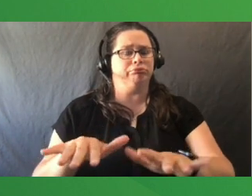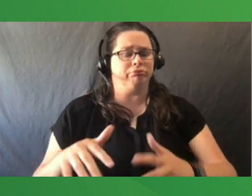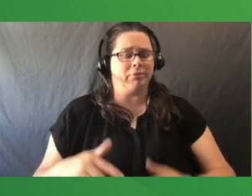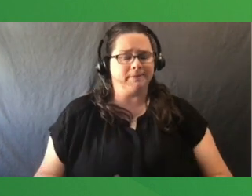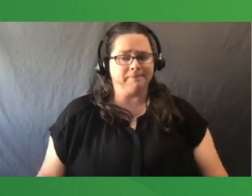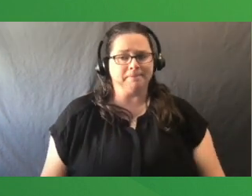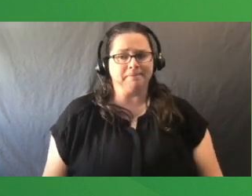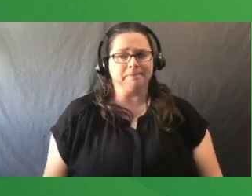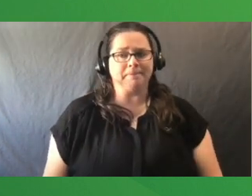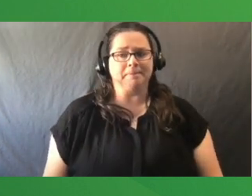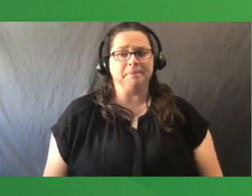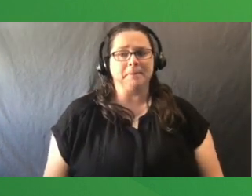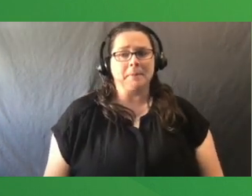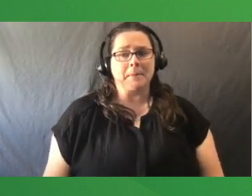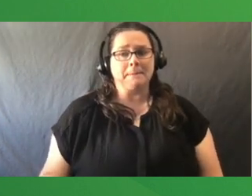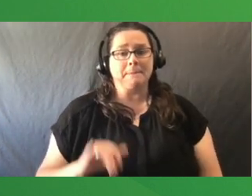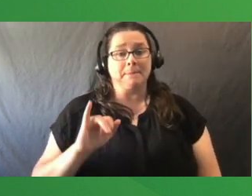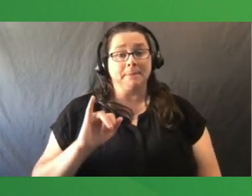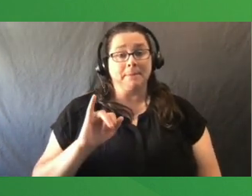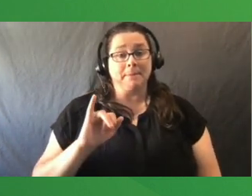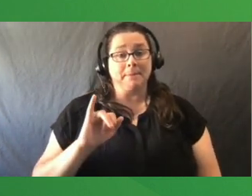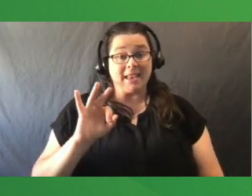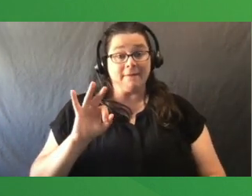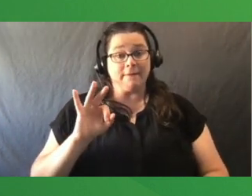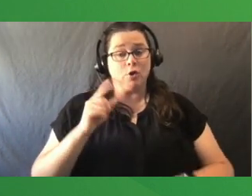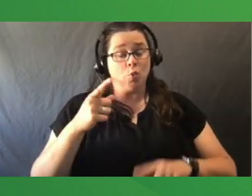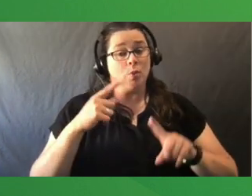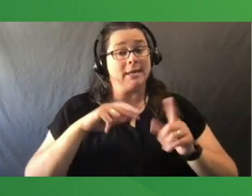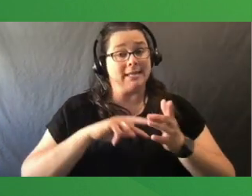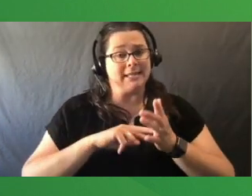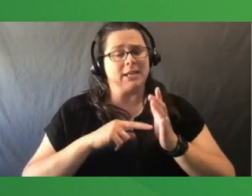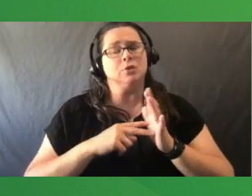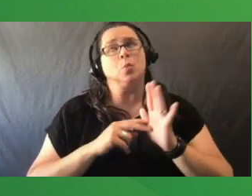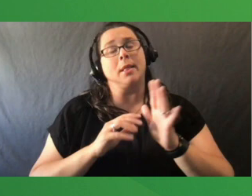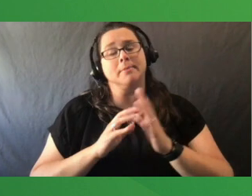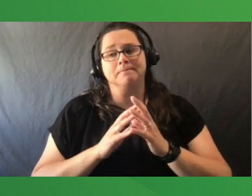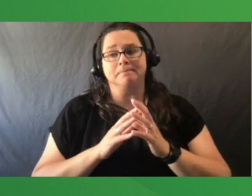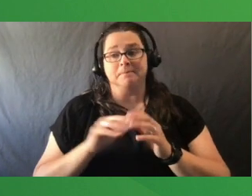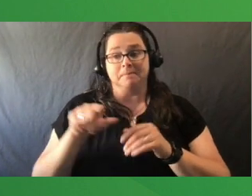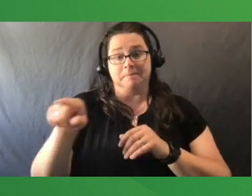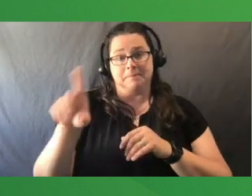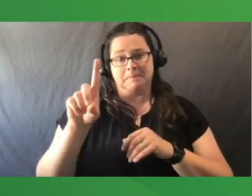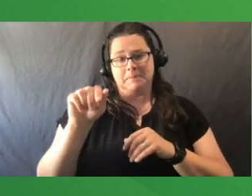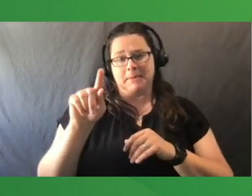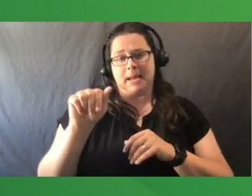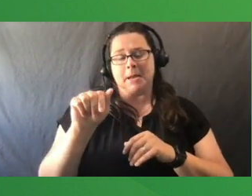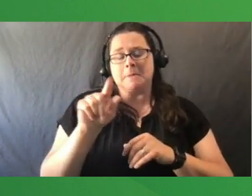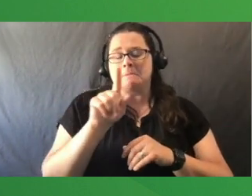And if you do an intentional I think out of this data, they won't necessarily know exactly